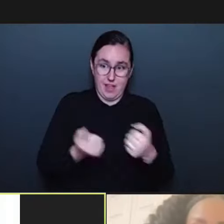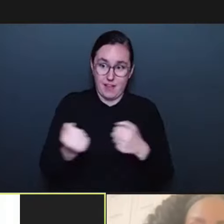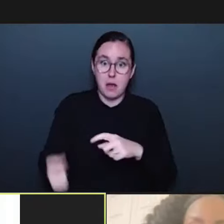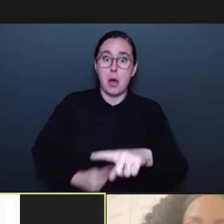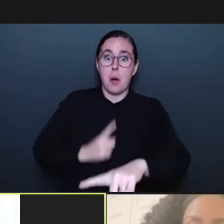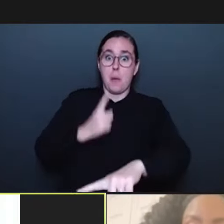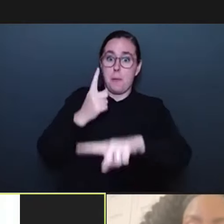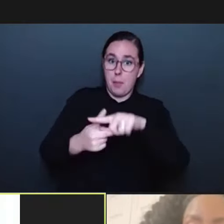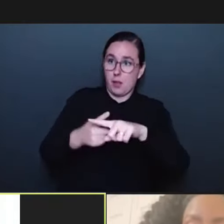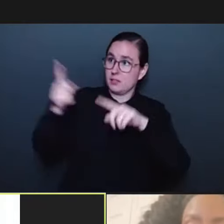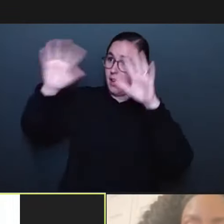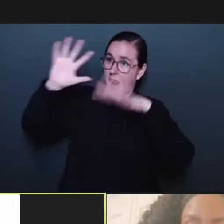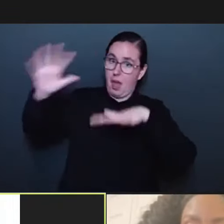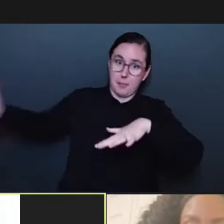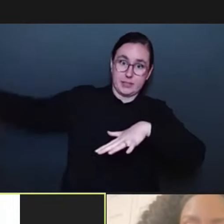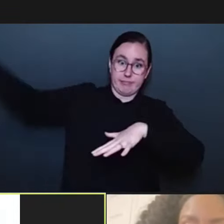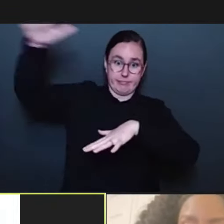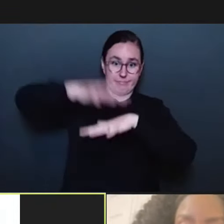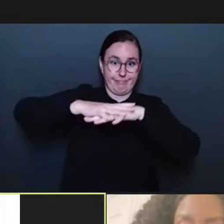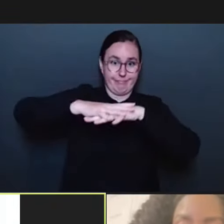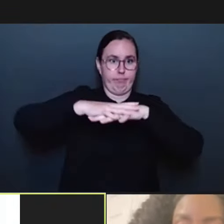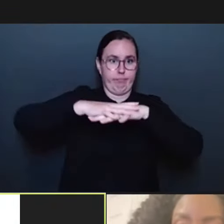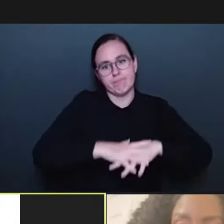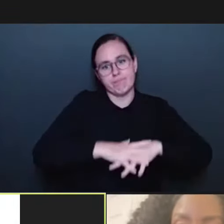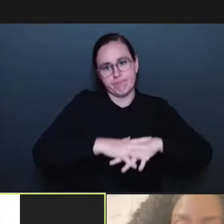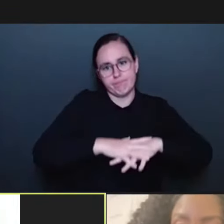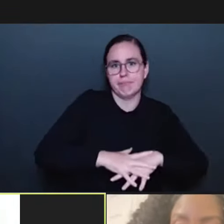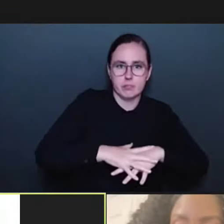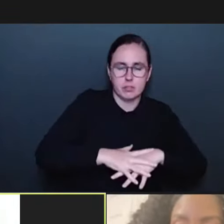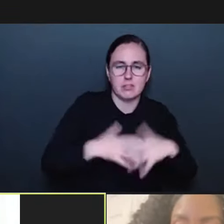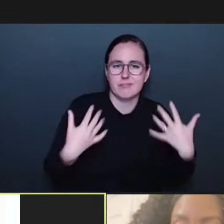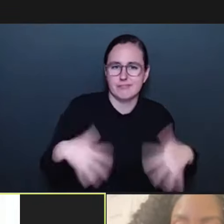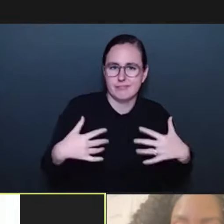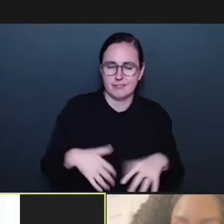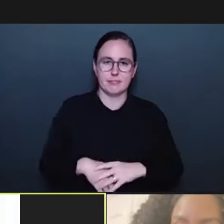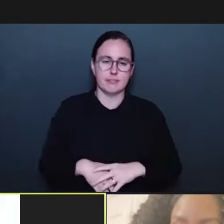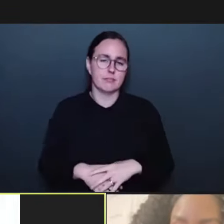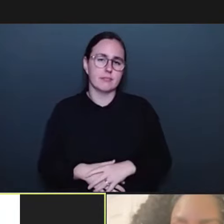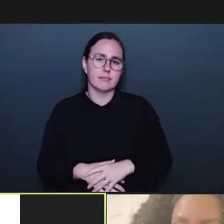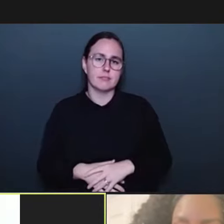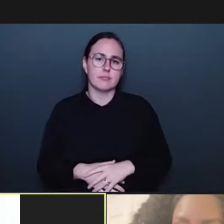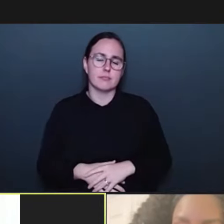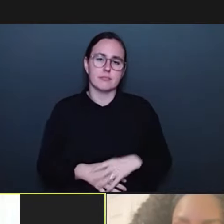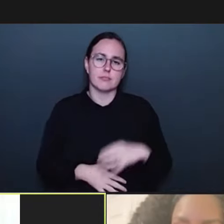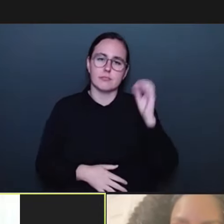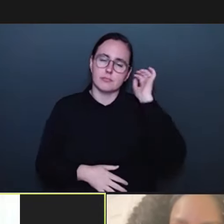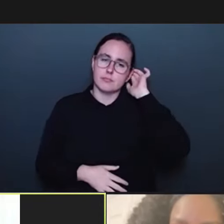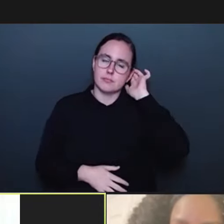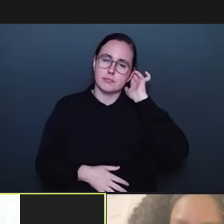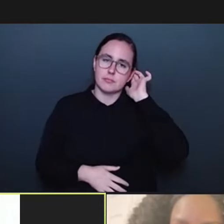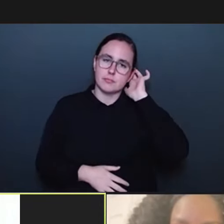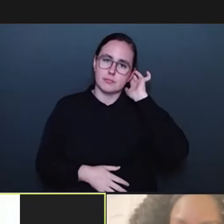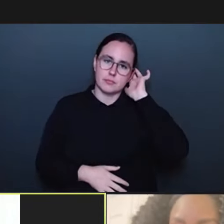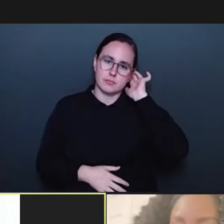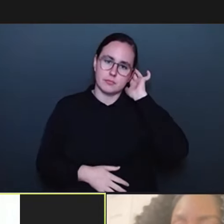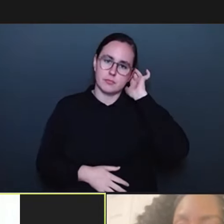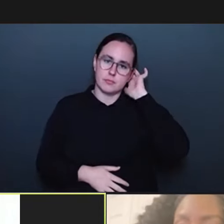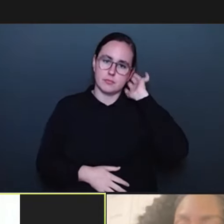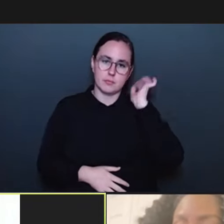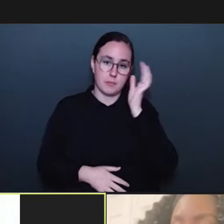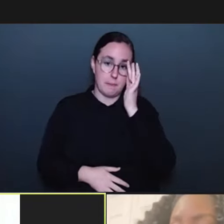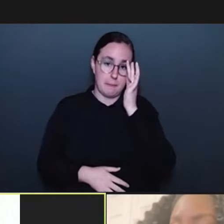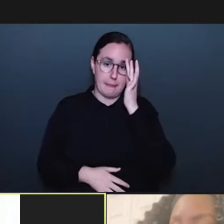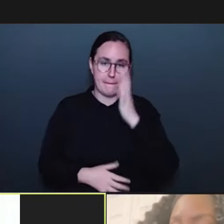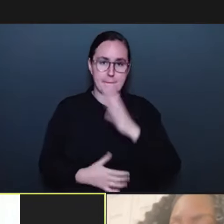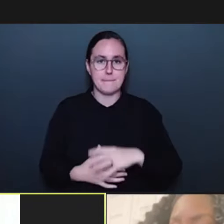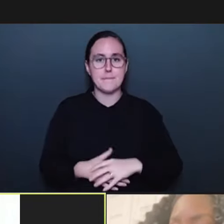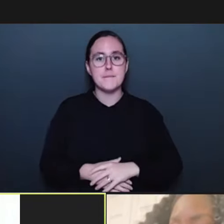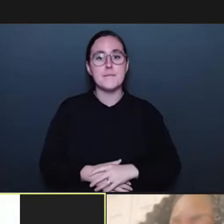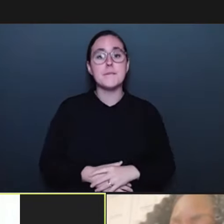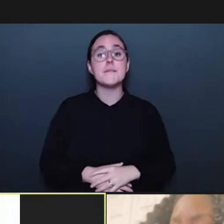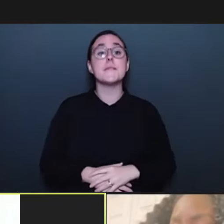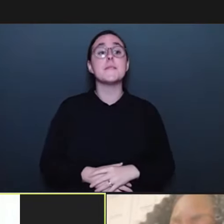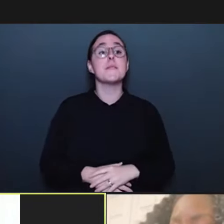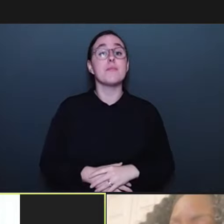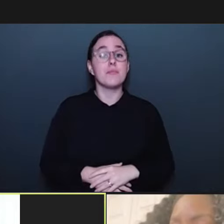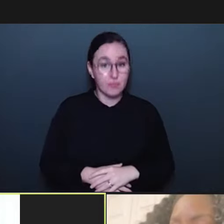This is the idea when the animated projects come, and the civil societies work in. For example,